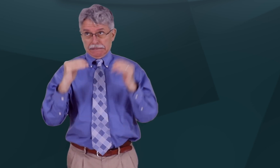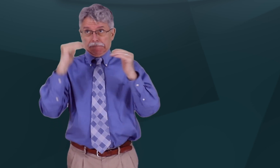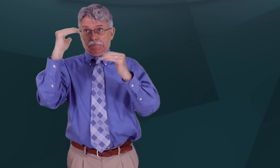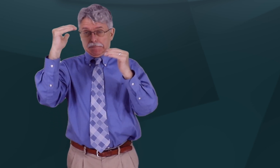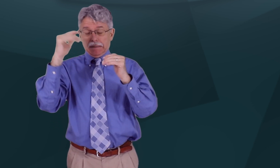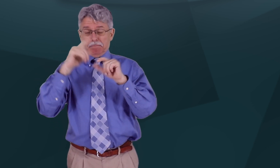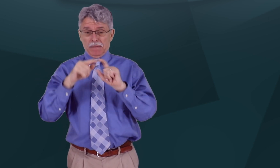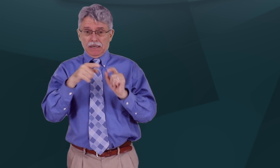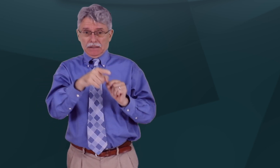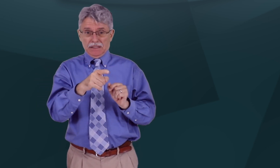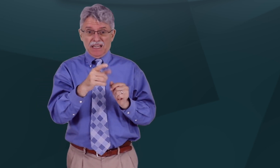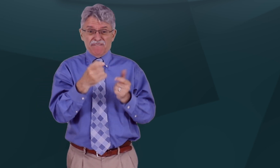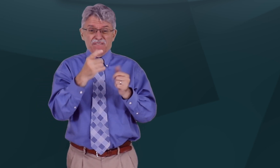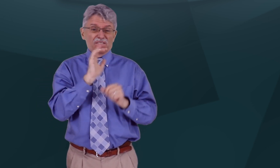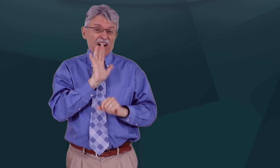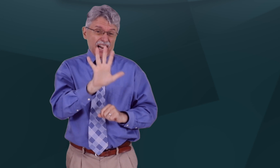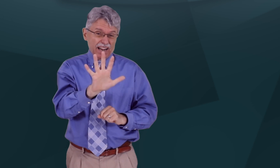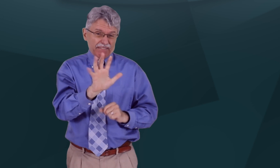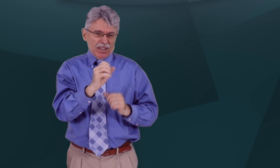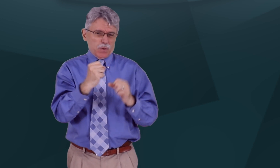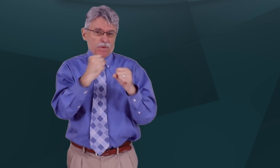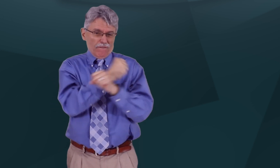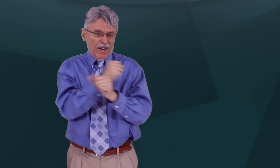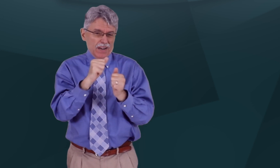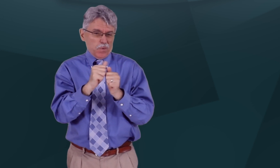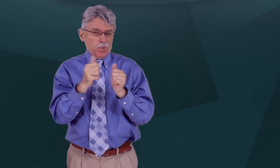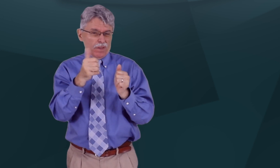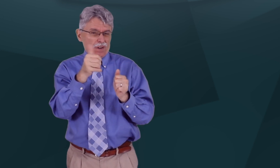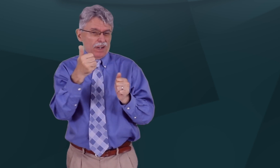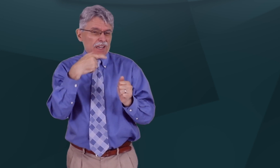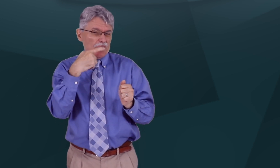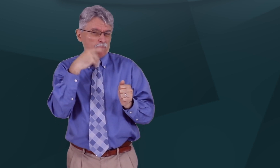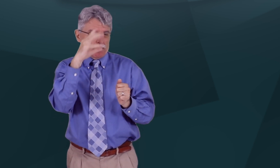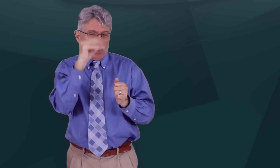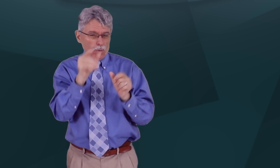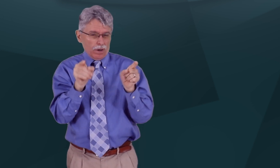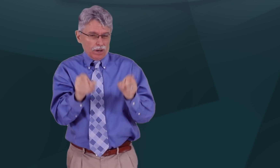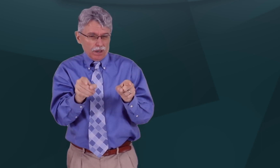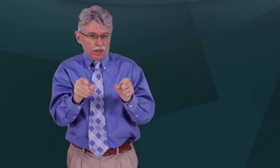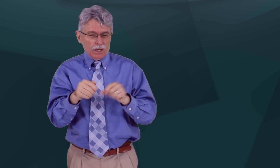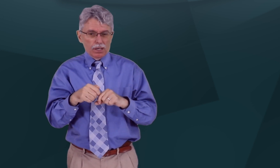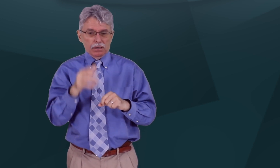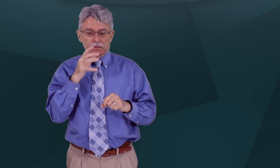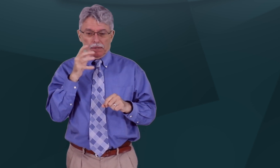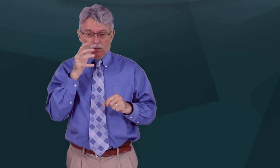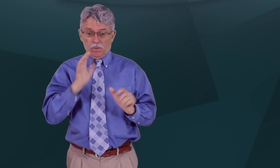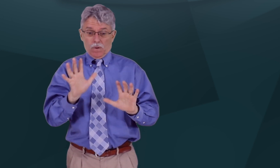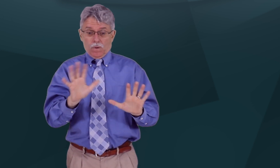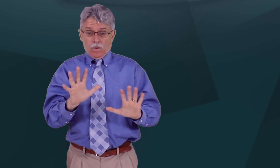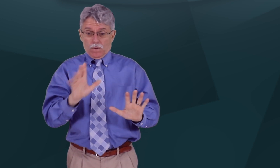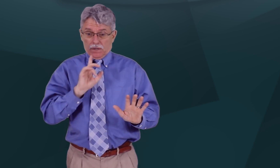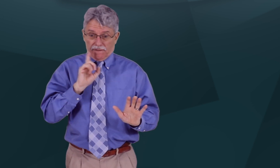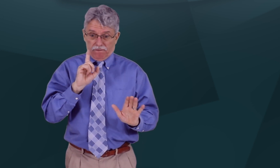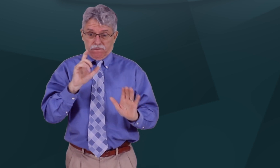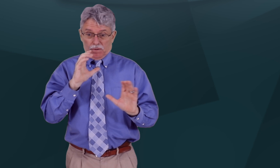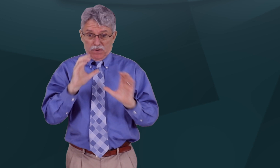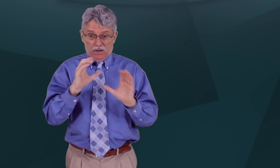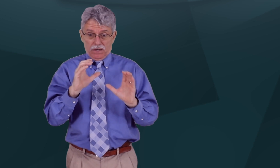He was almost an adult, but at five he got into a fight with another hearing boy and the parents were, like, oh, my gosh!